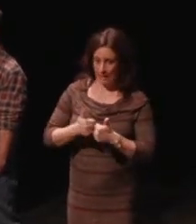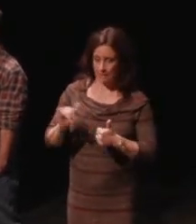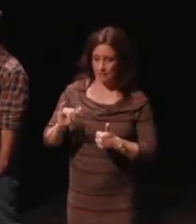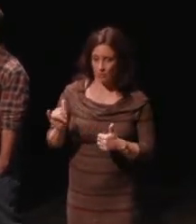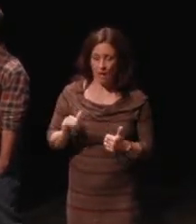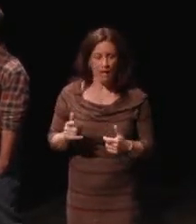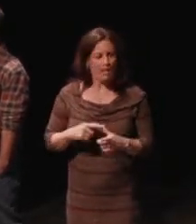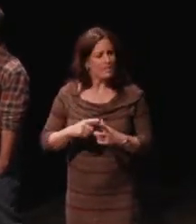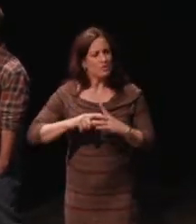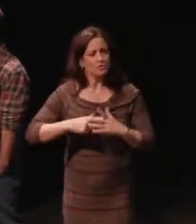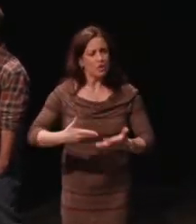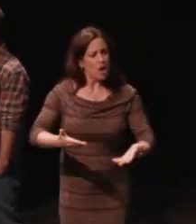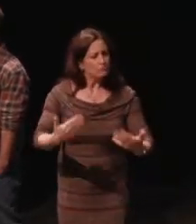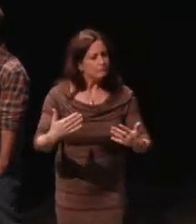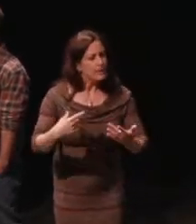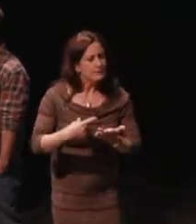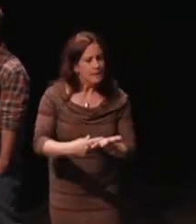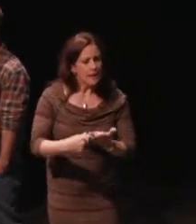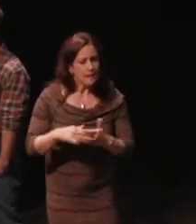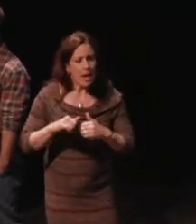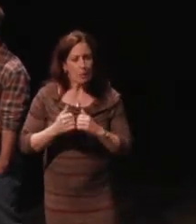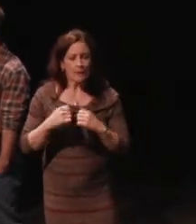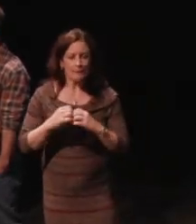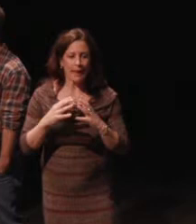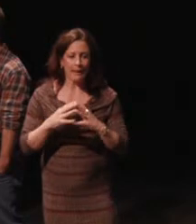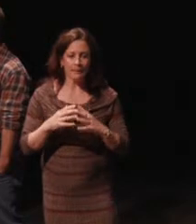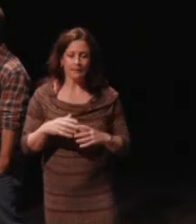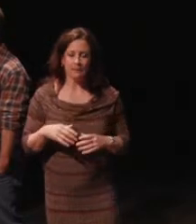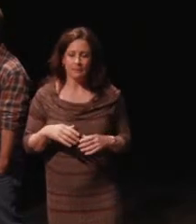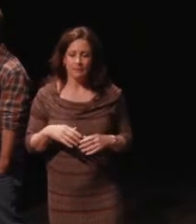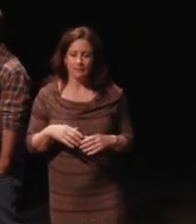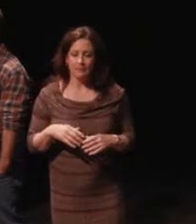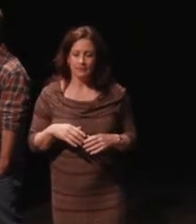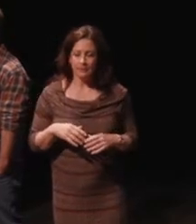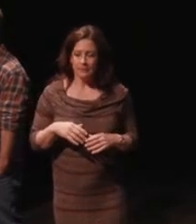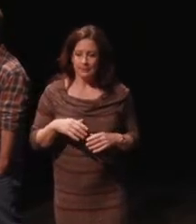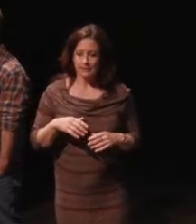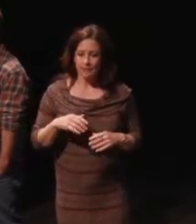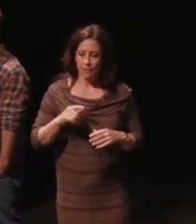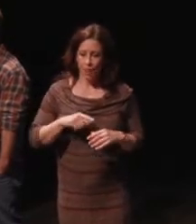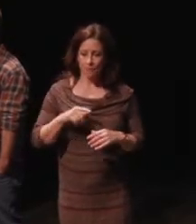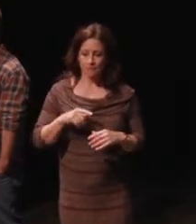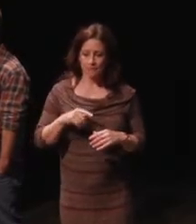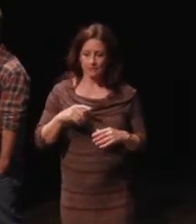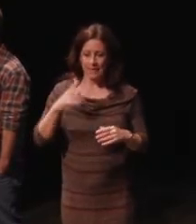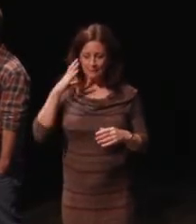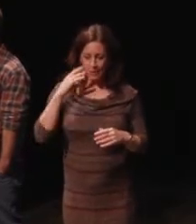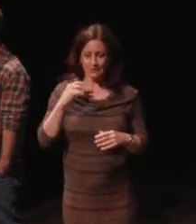to how we can make silence gaming possible in our future products.